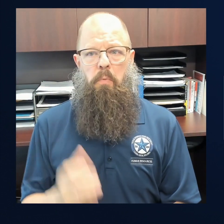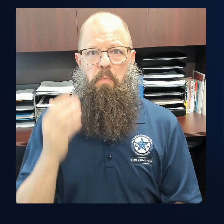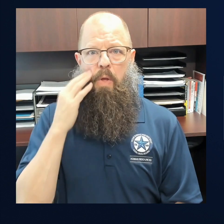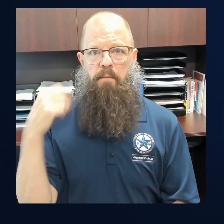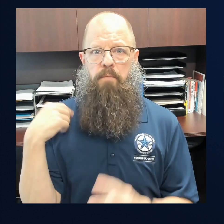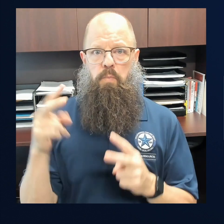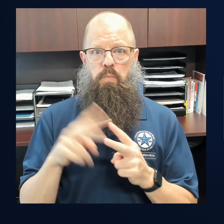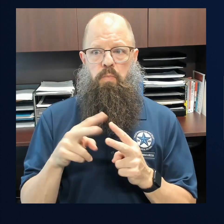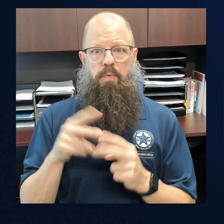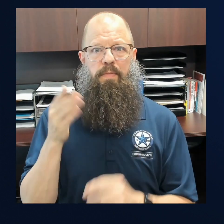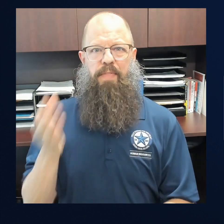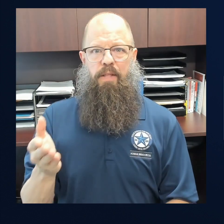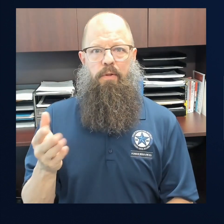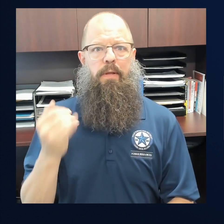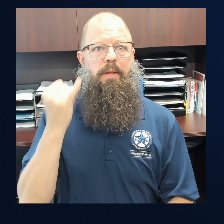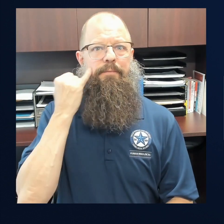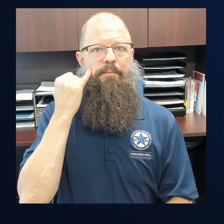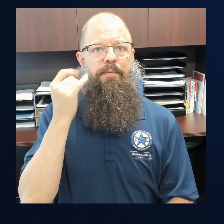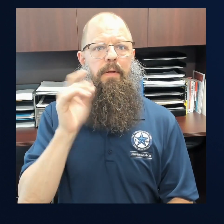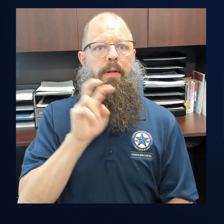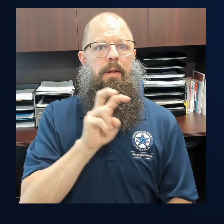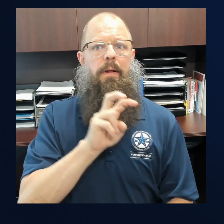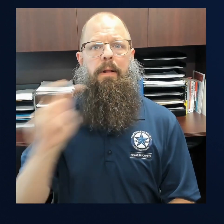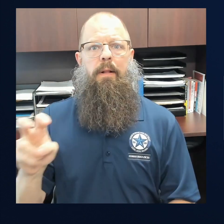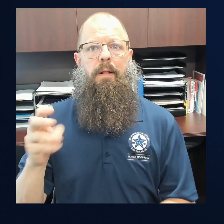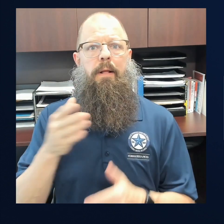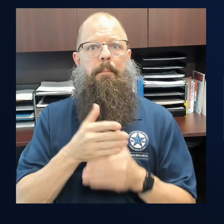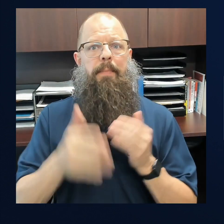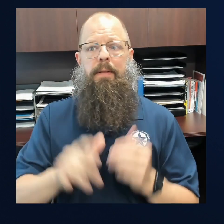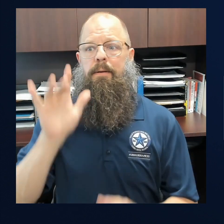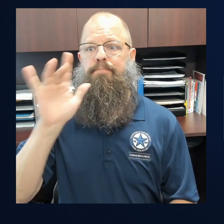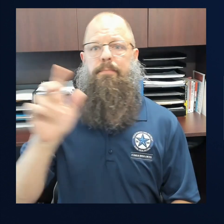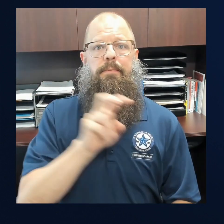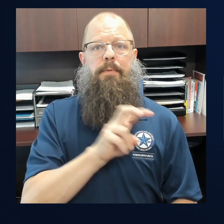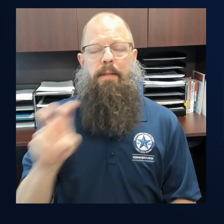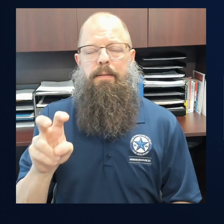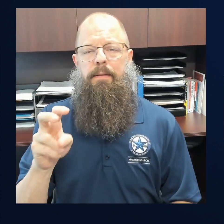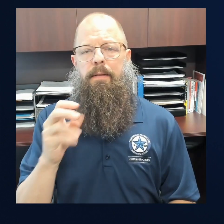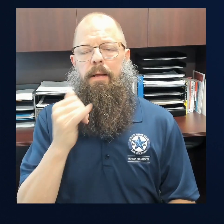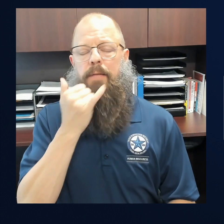automatically disappear from there. So those two options are there. If you toggle forward and then